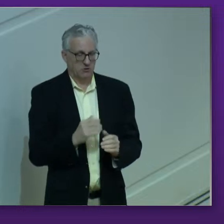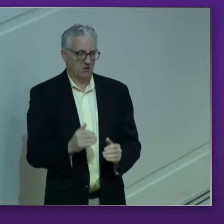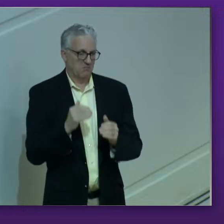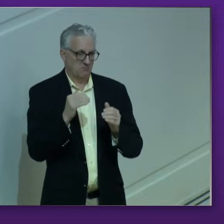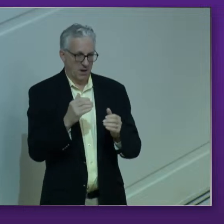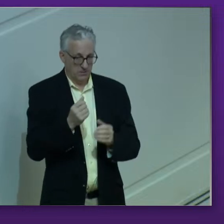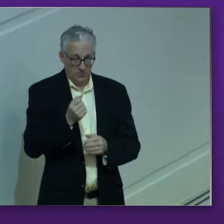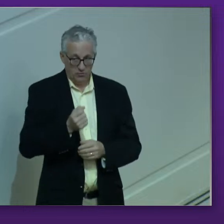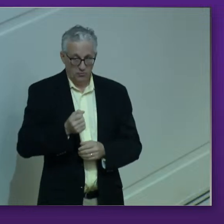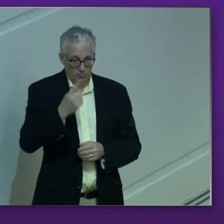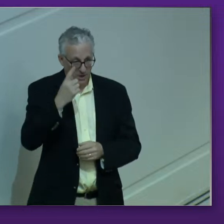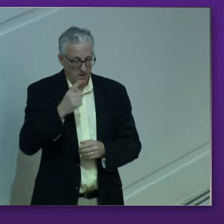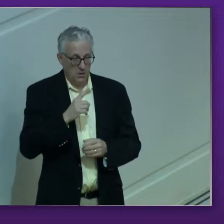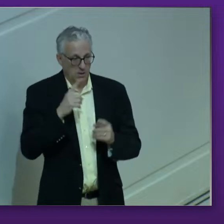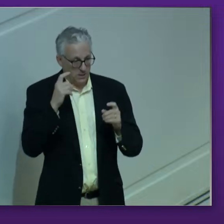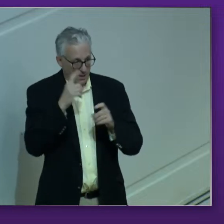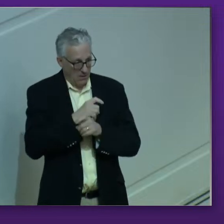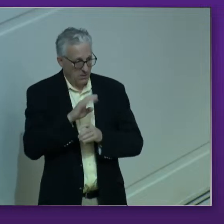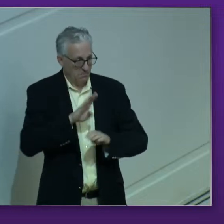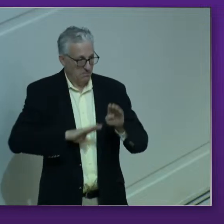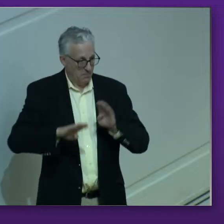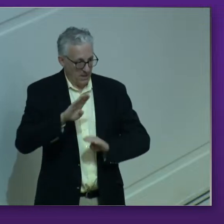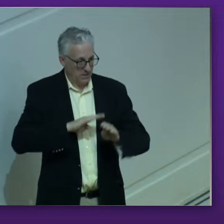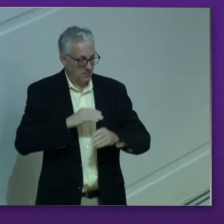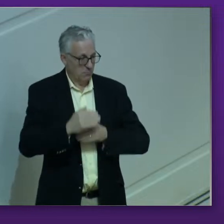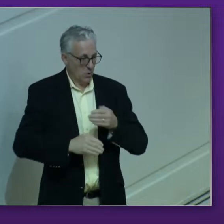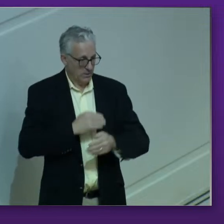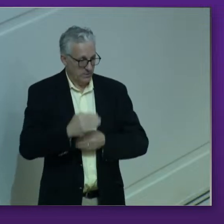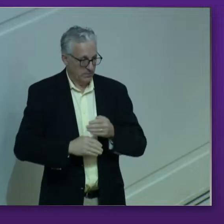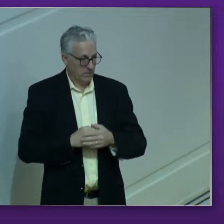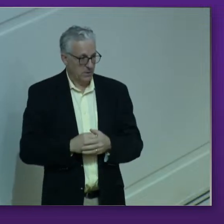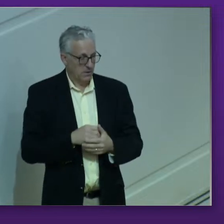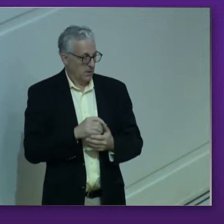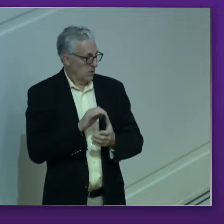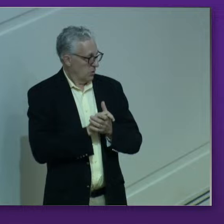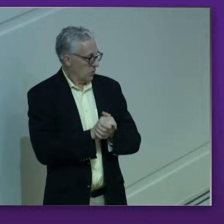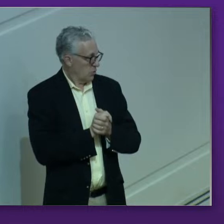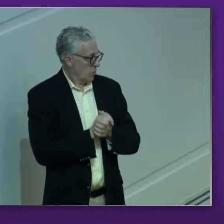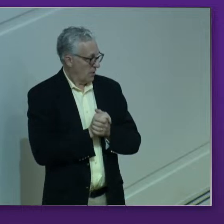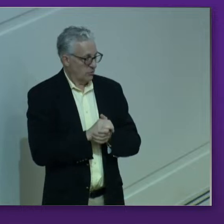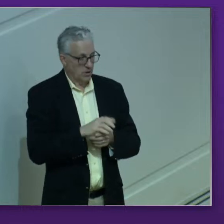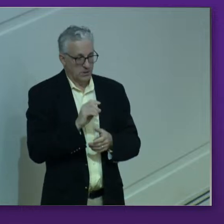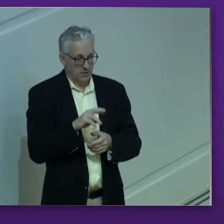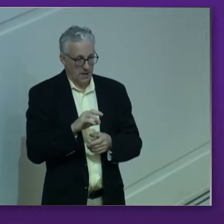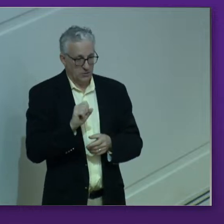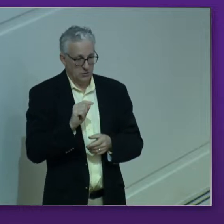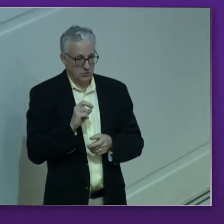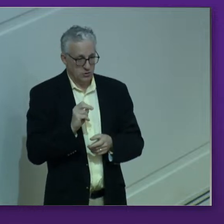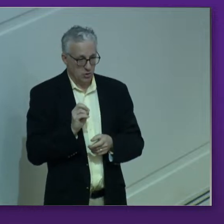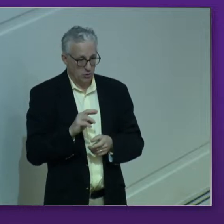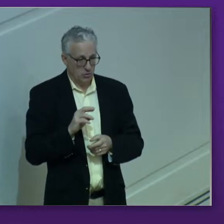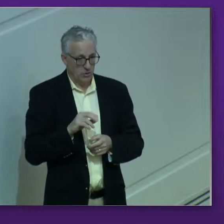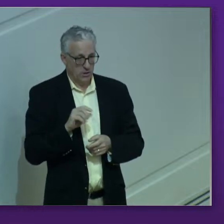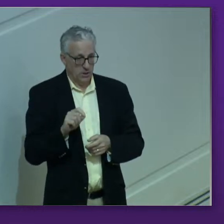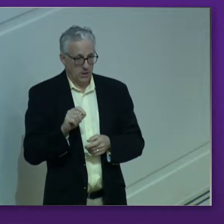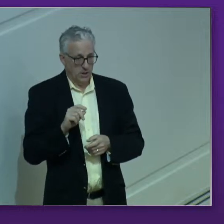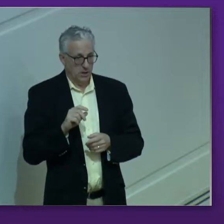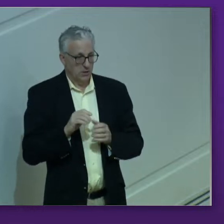A COLLABORATION WITH VIRTUAL INK. SIMULATING INDUSTRY WORK ENVIRONMENTS FOR STUDENTS. [LISTING NAMES] HER CAREER IS